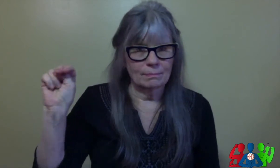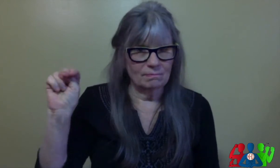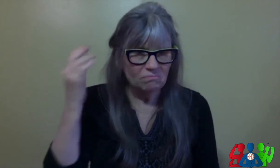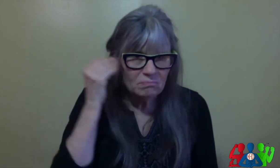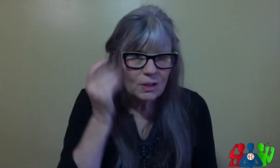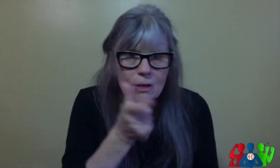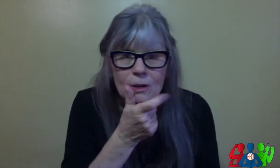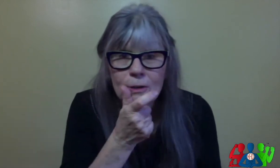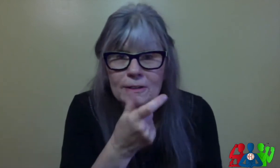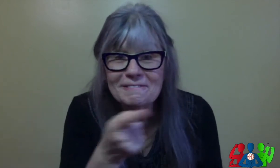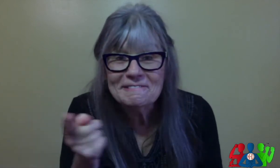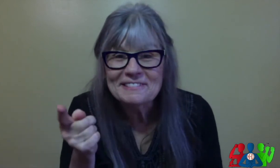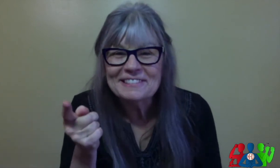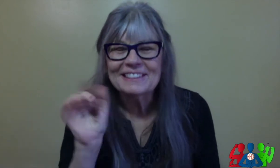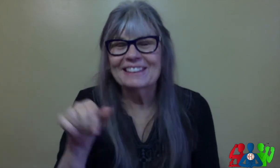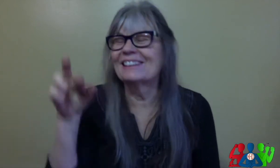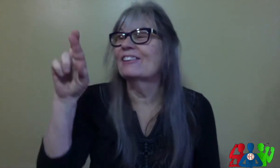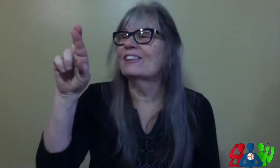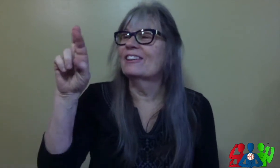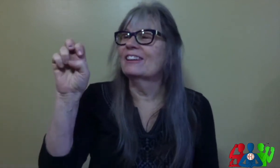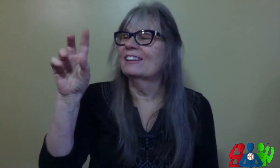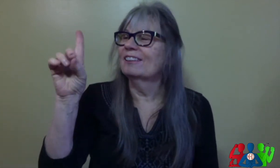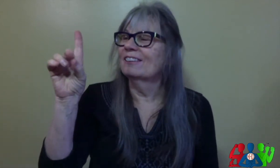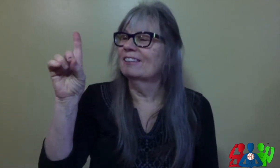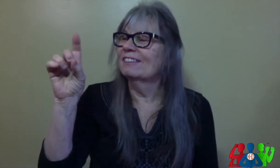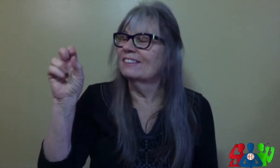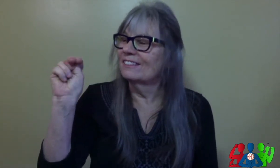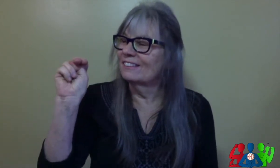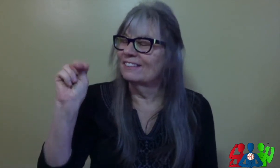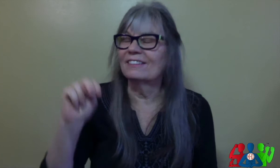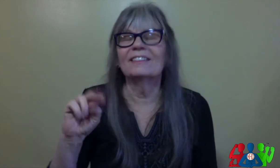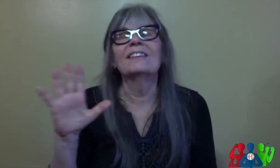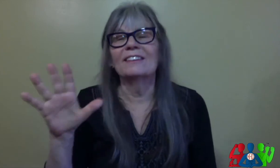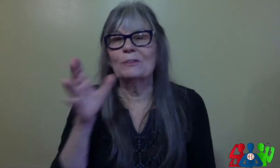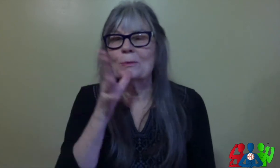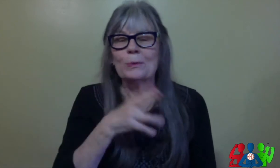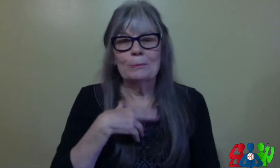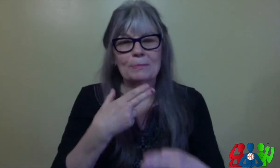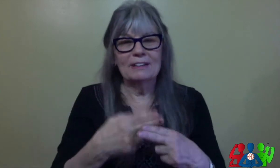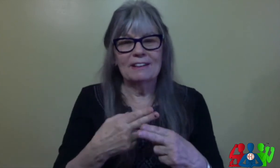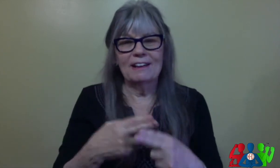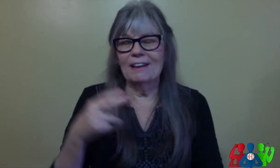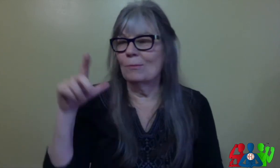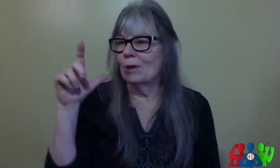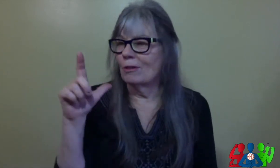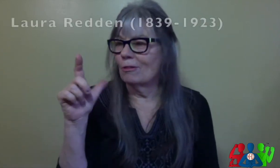letter R we've included someone with the last name of Redden, you may be familiar with them.